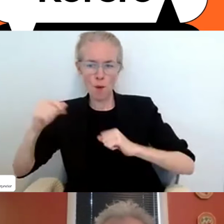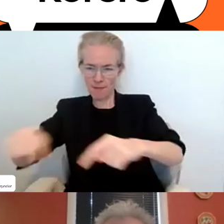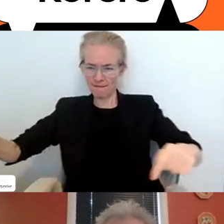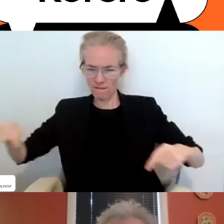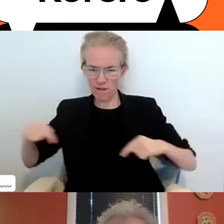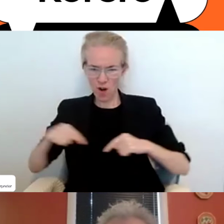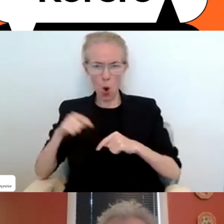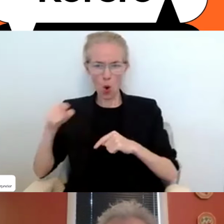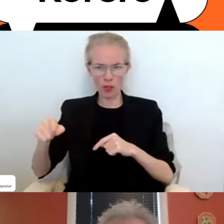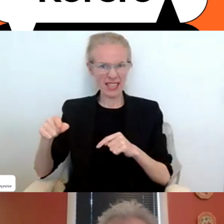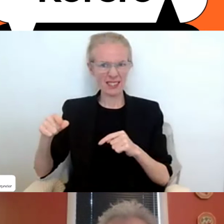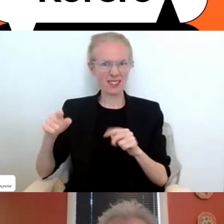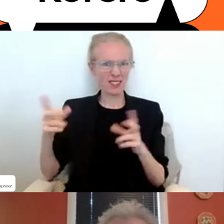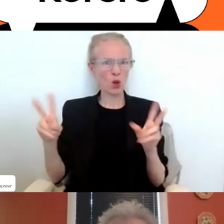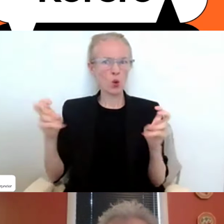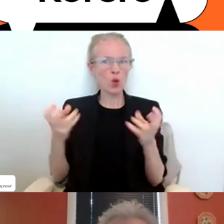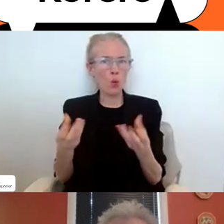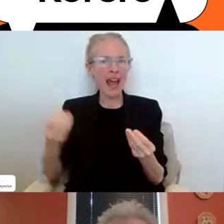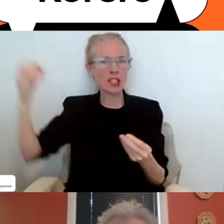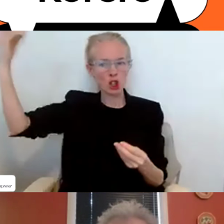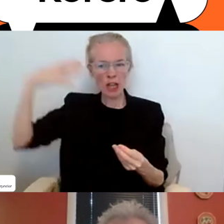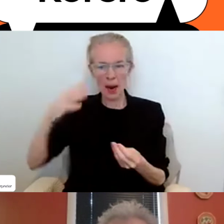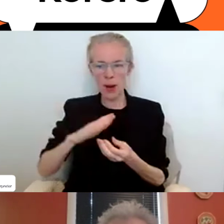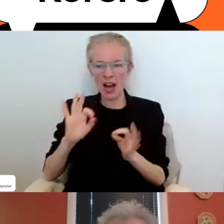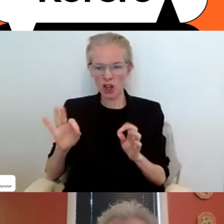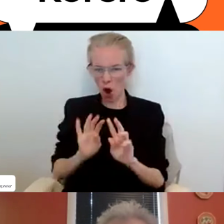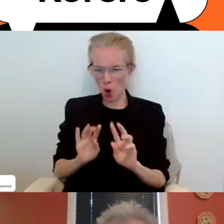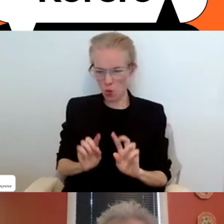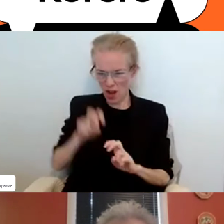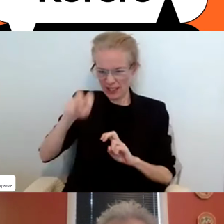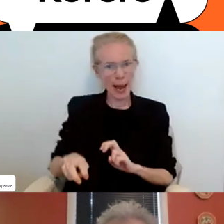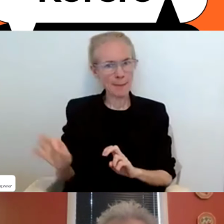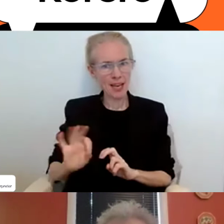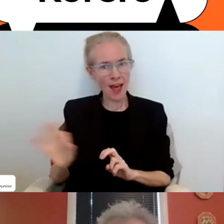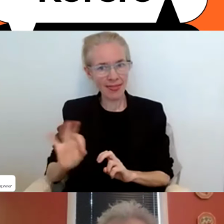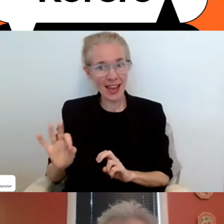a disability bathroom area until someone visits them and they can